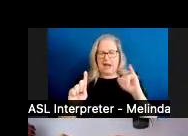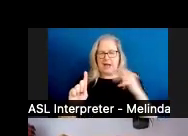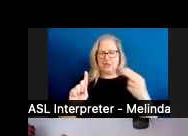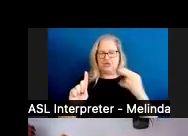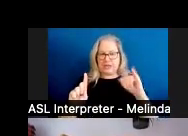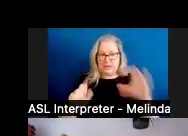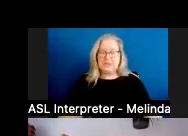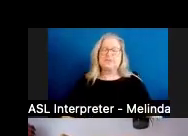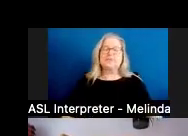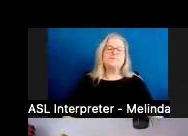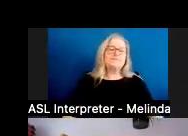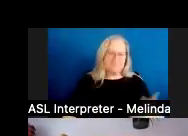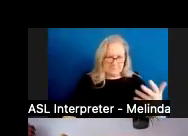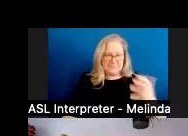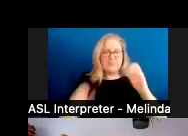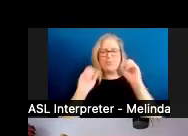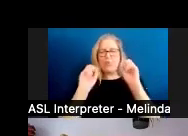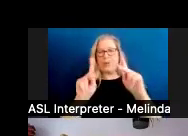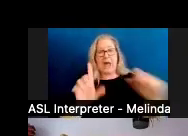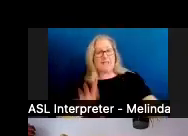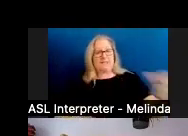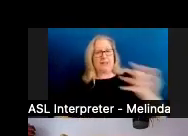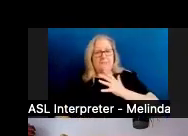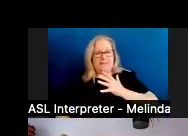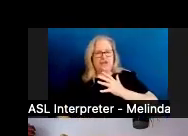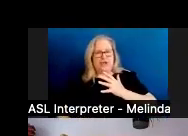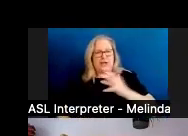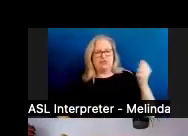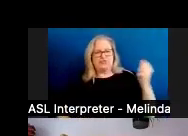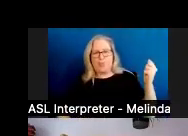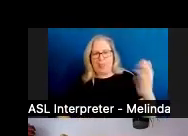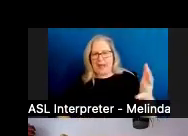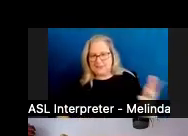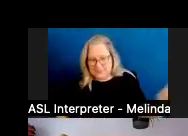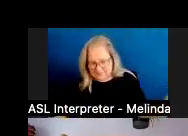Okay, application submission roulette. All right.